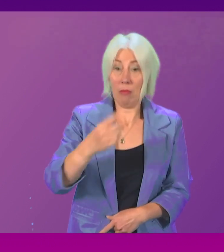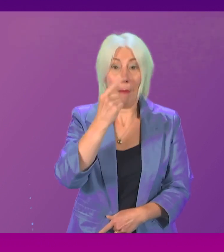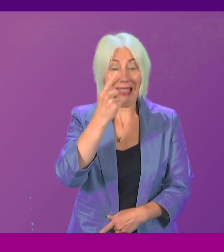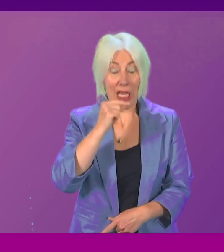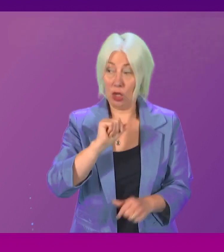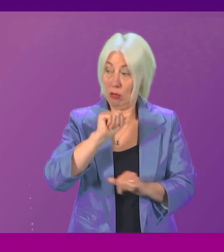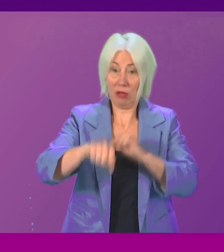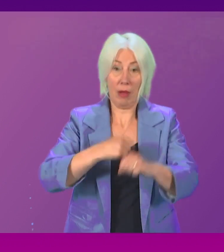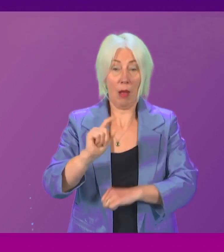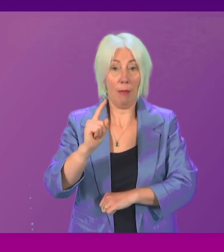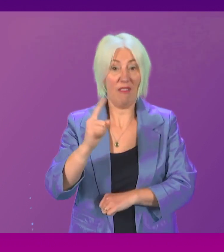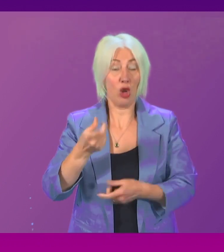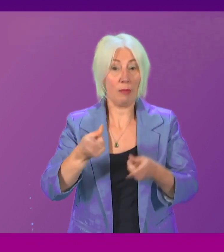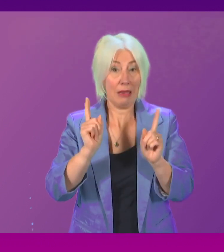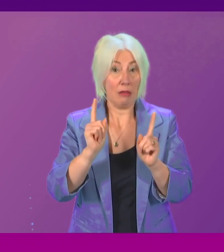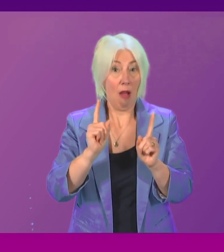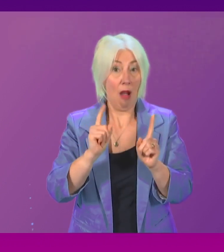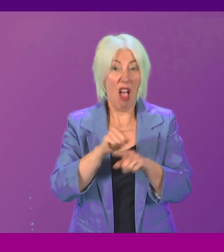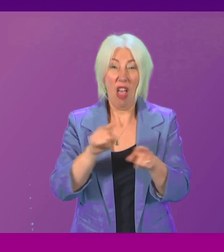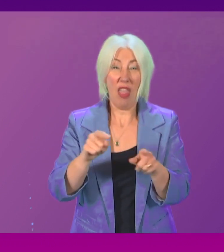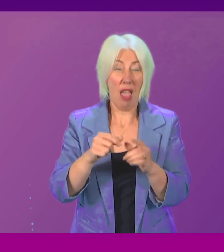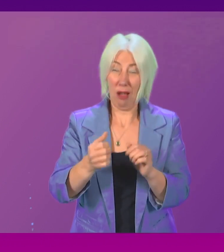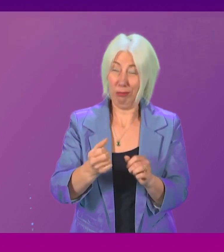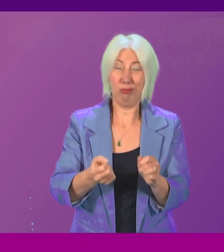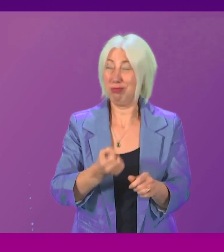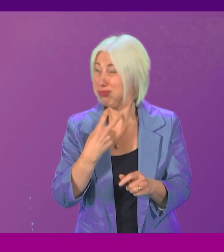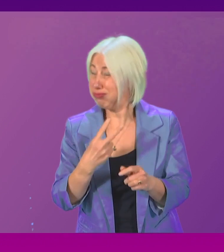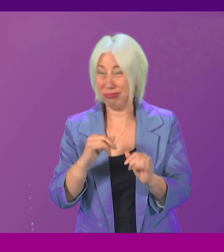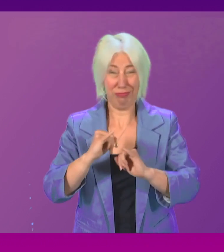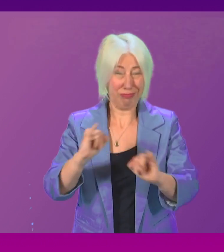incompetence will not cut it?